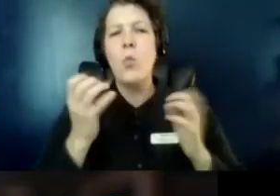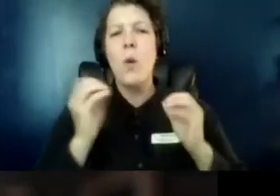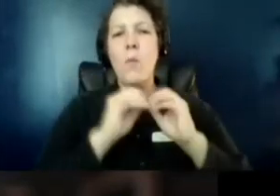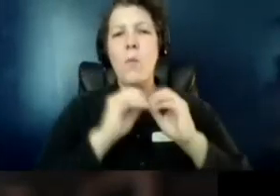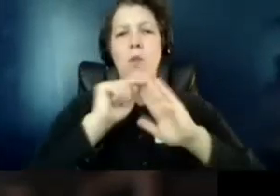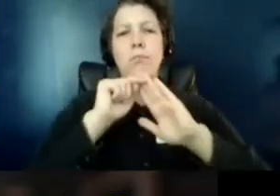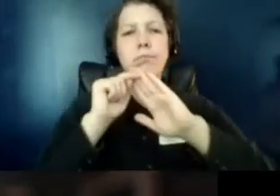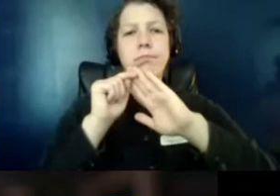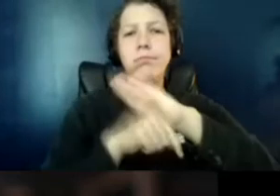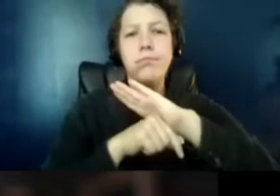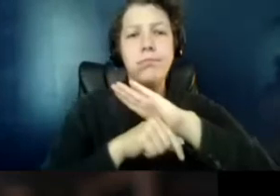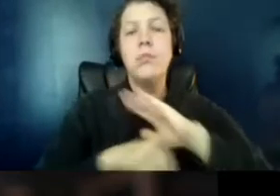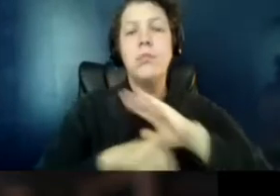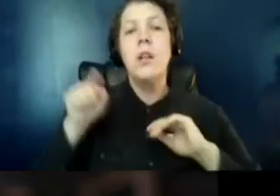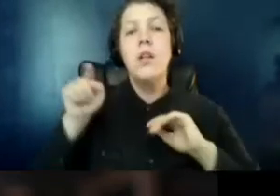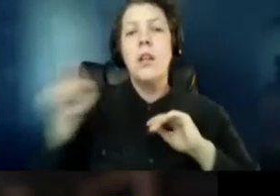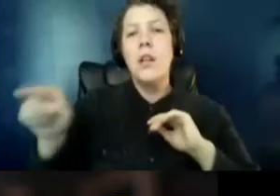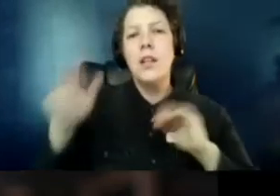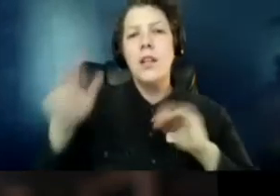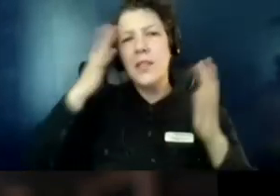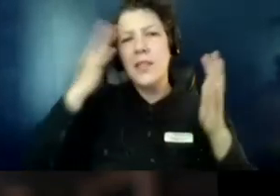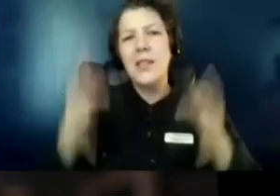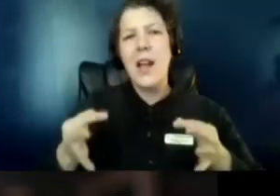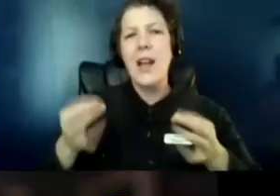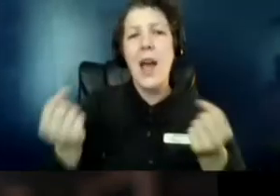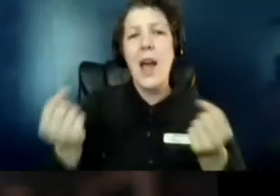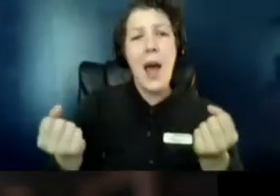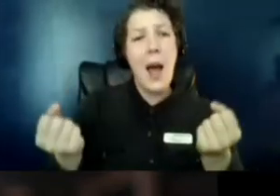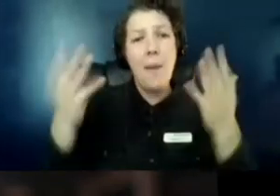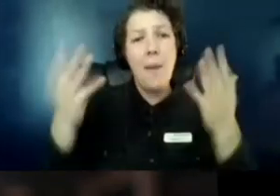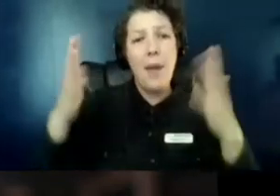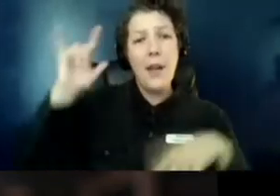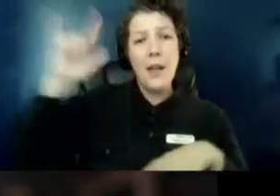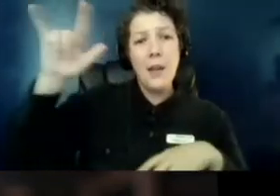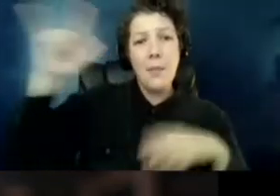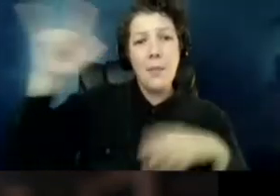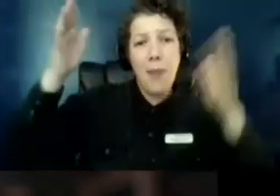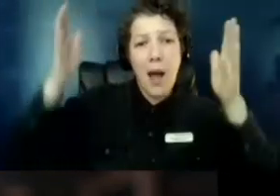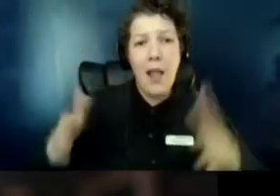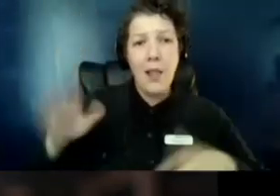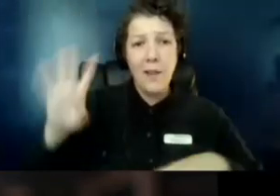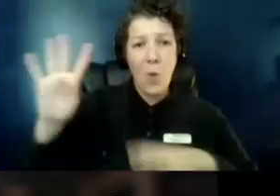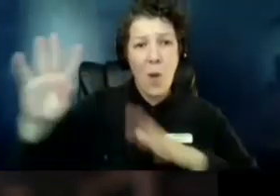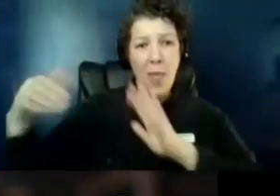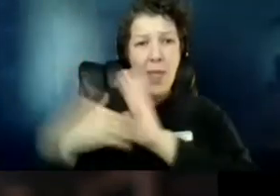and looked at all of the data, looked at the 4,000 pilots and found that not one of them